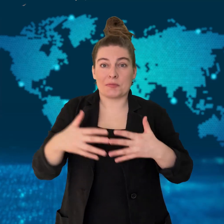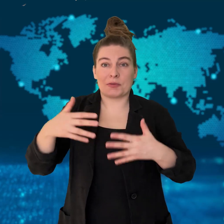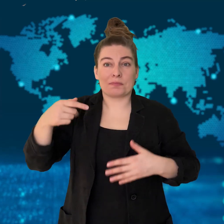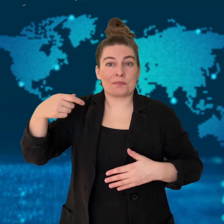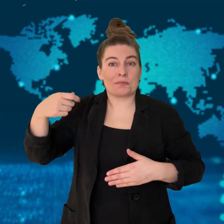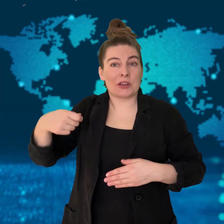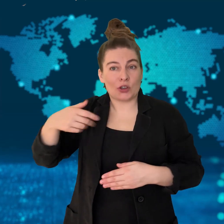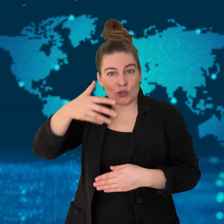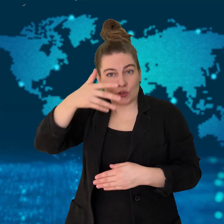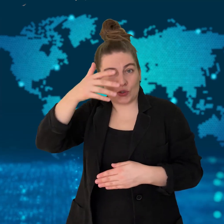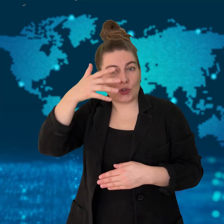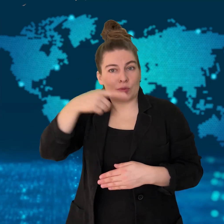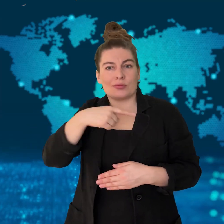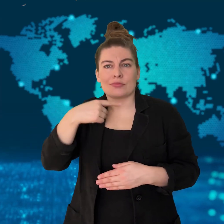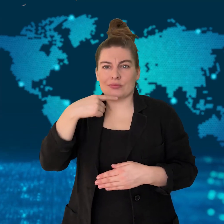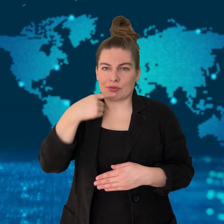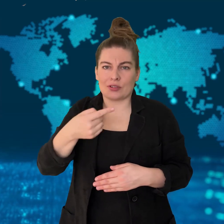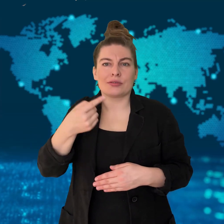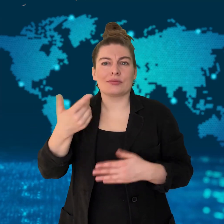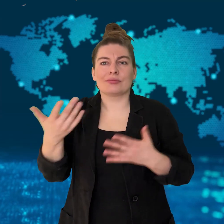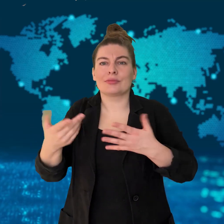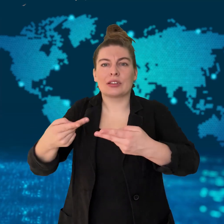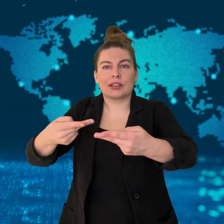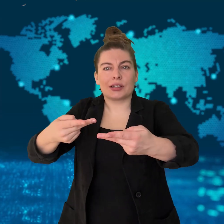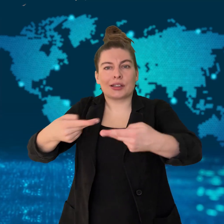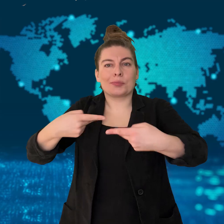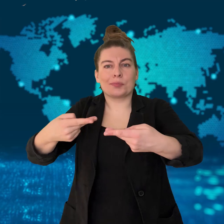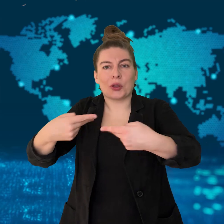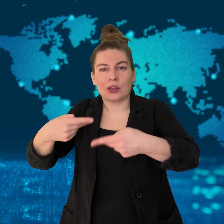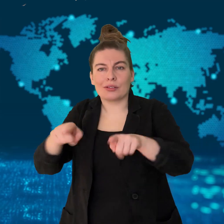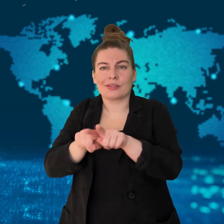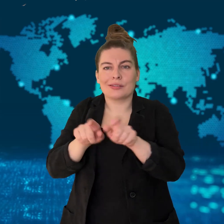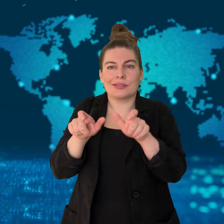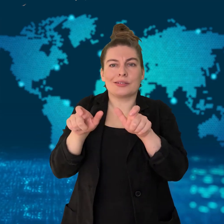Russia that the country "can't do that,"